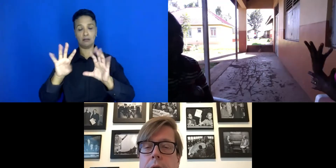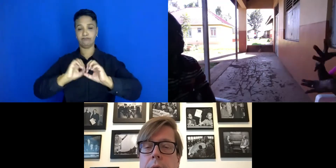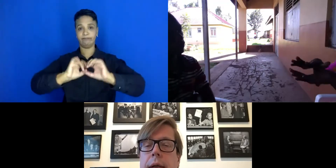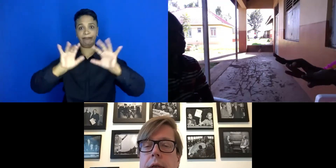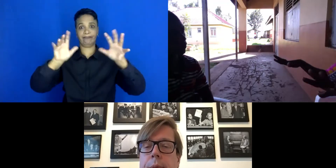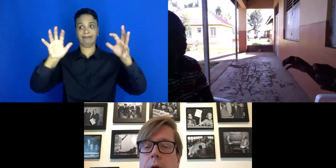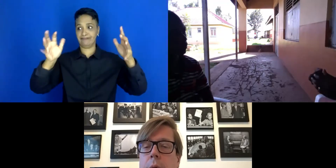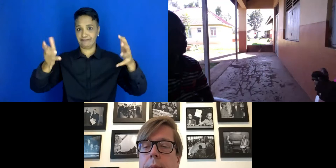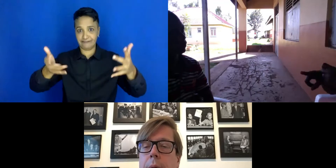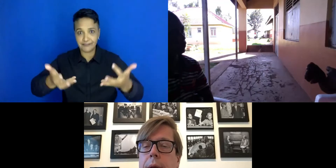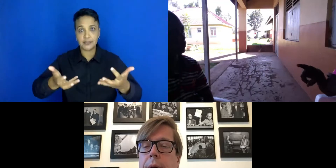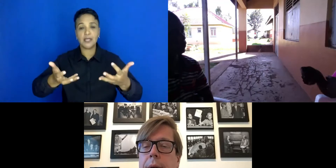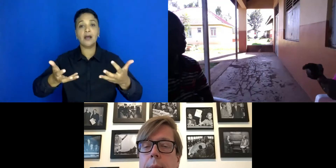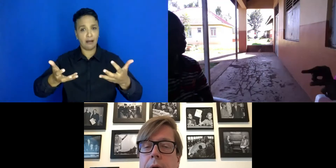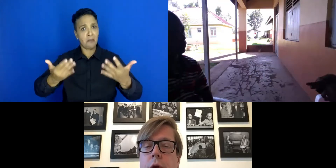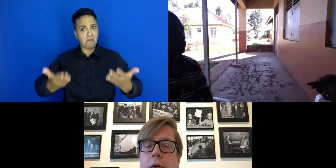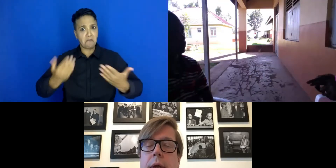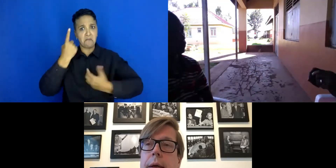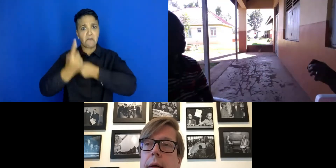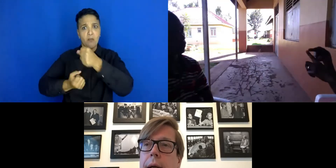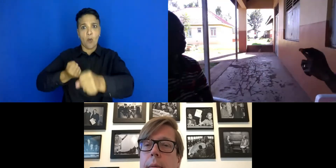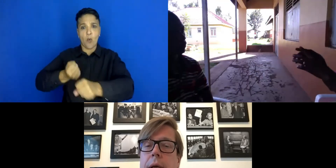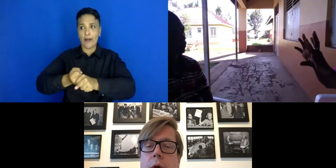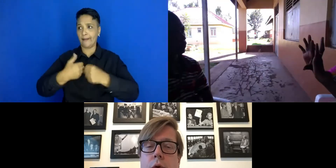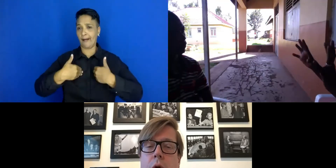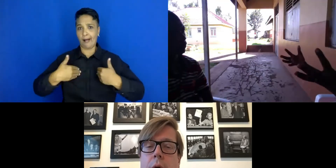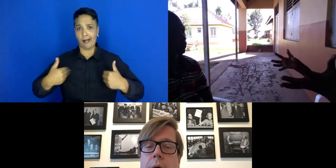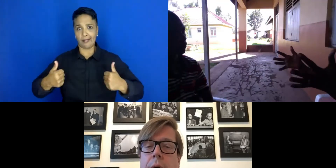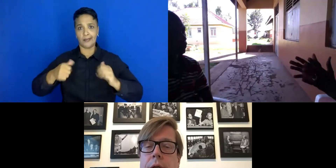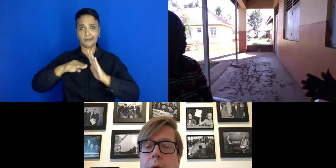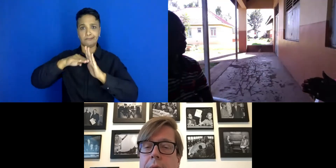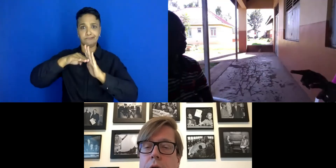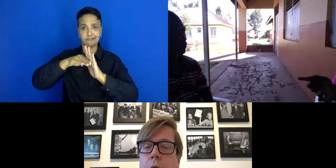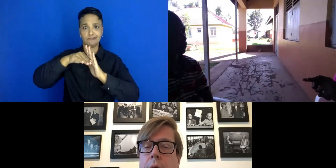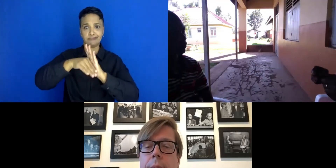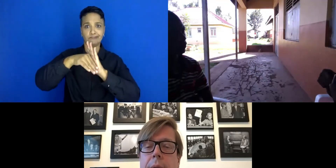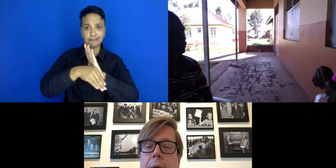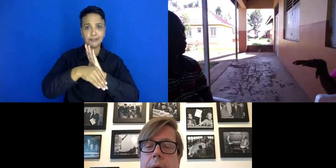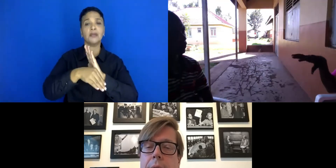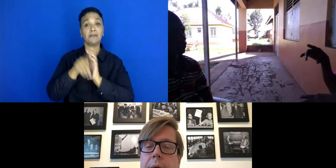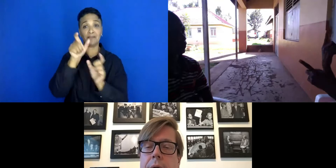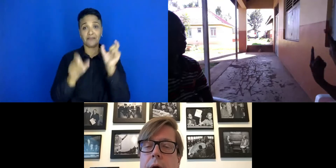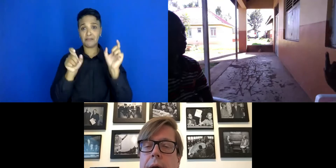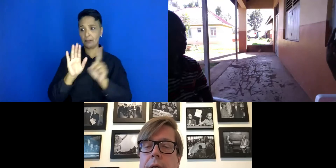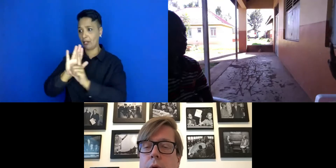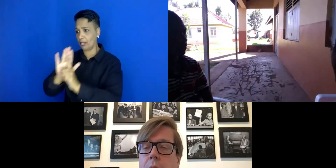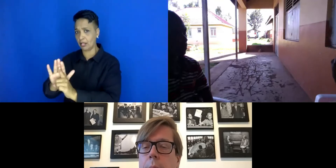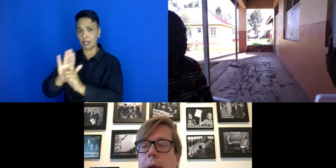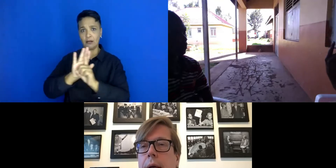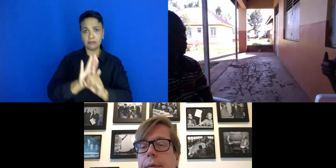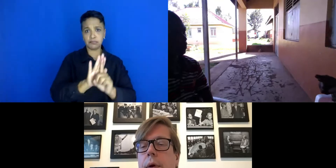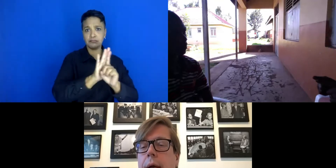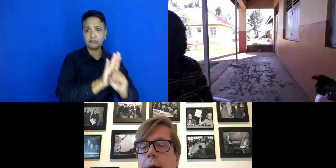and the subsequent public health measures namely social isolation have had an extremely differing